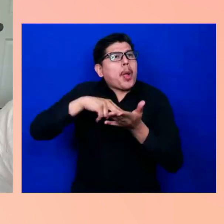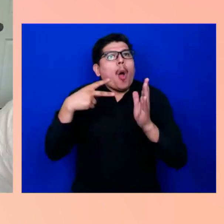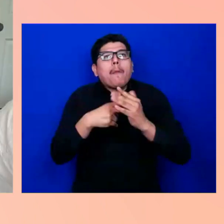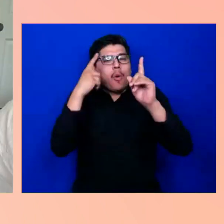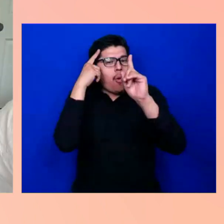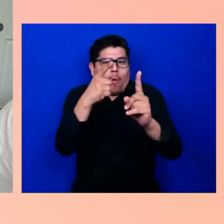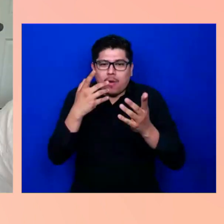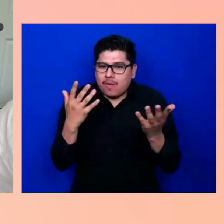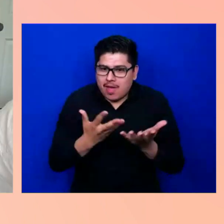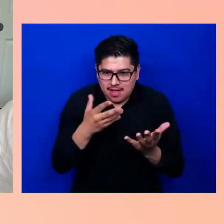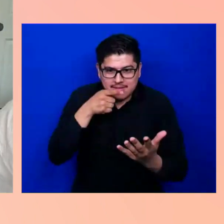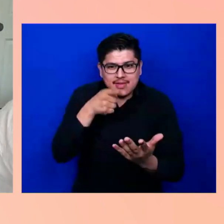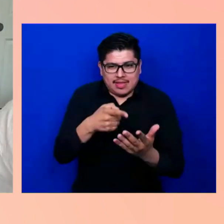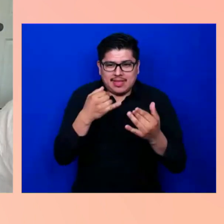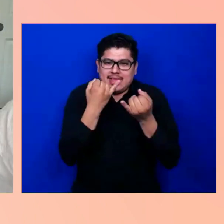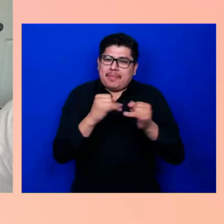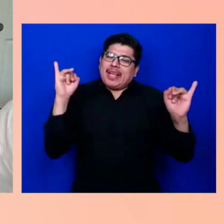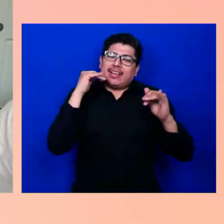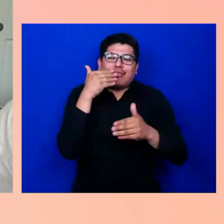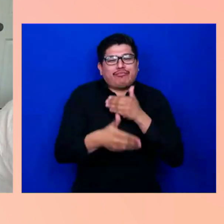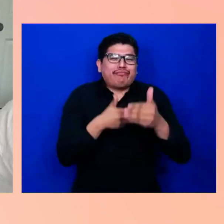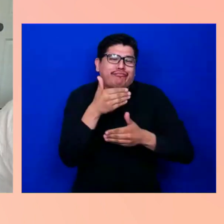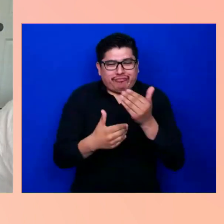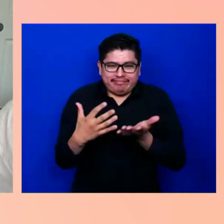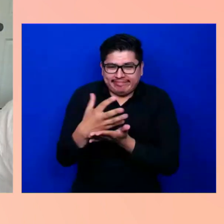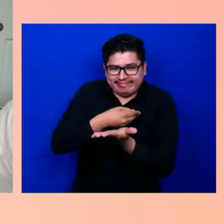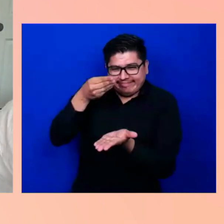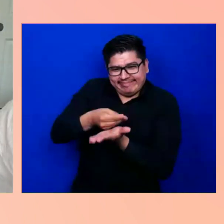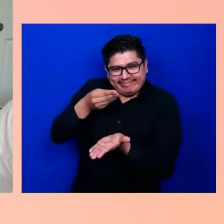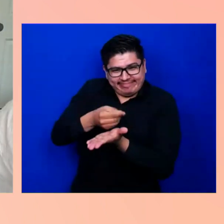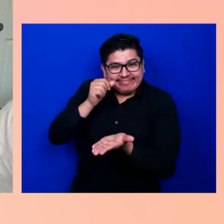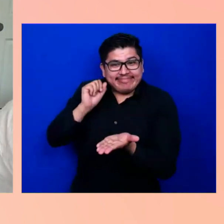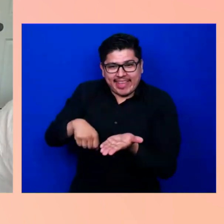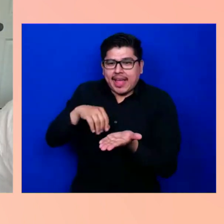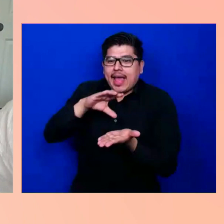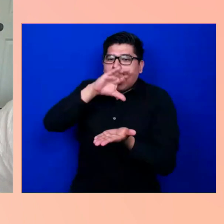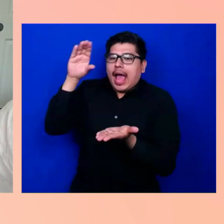Now the way that companies often find and harness talent is not working for